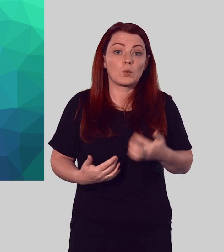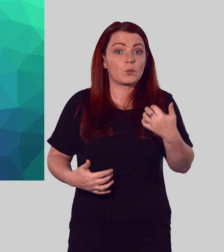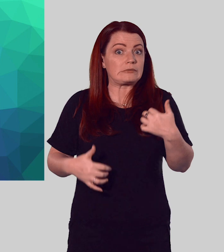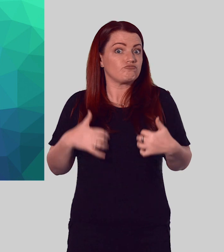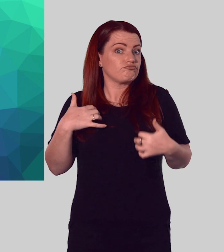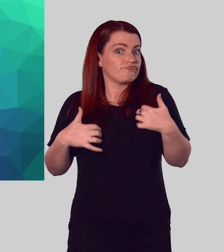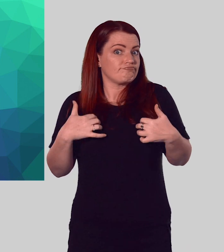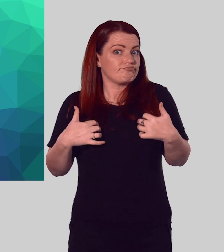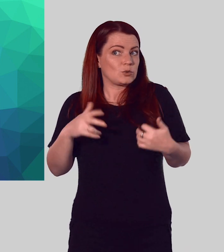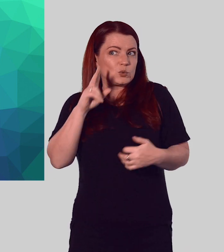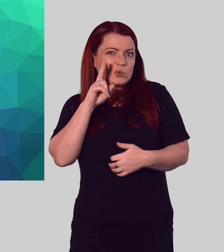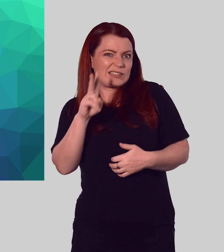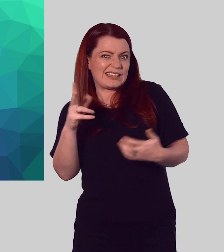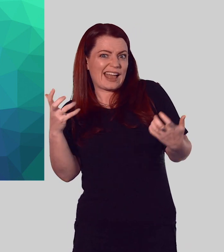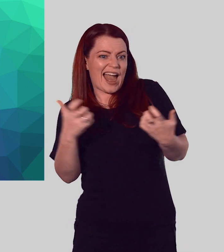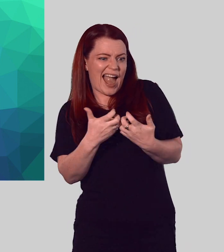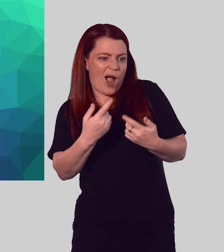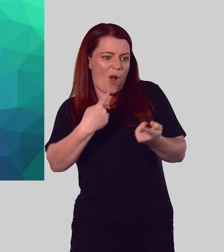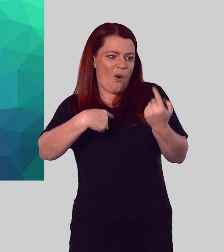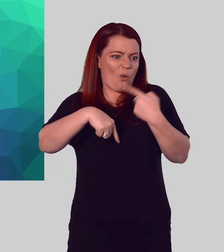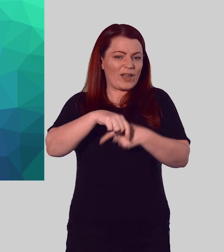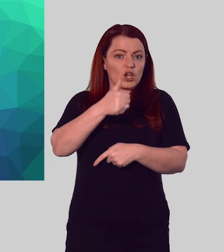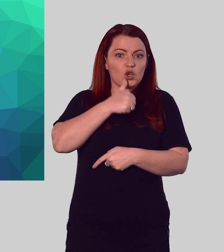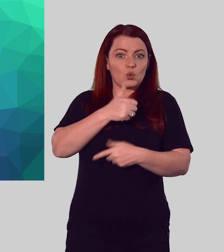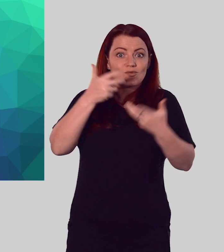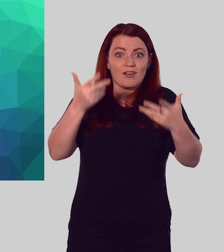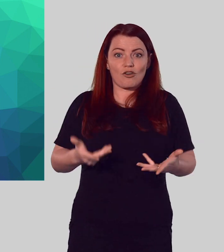how we can utilise the current technology